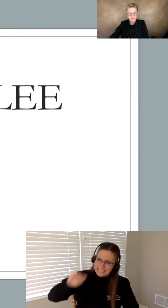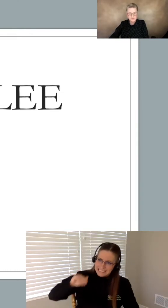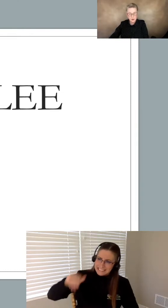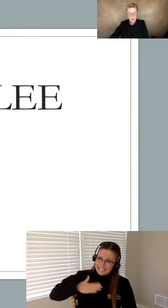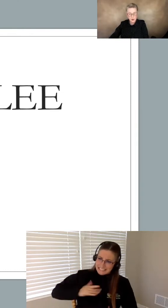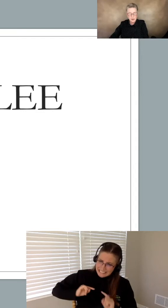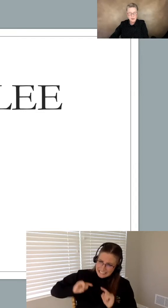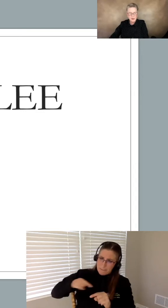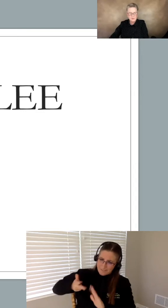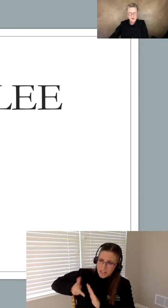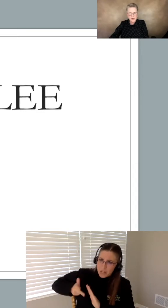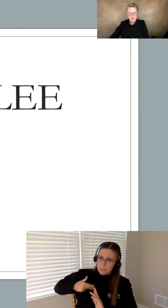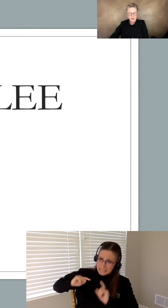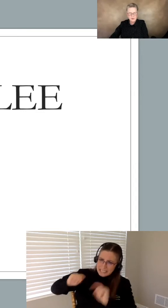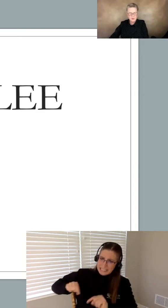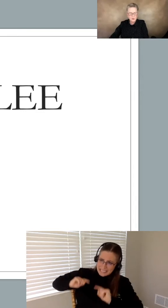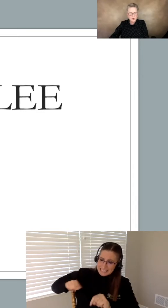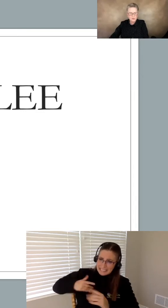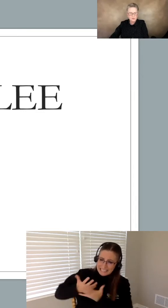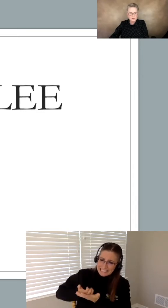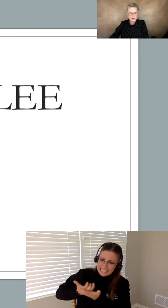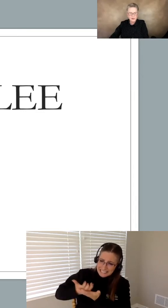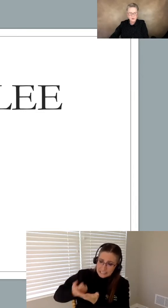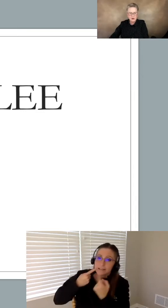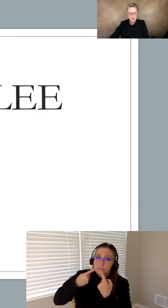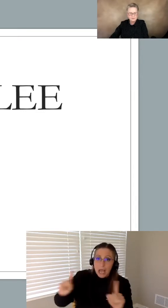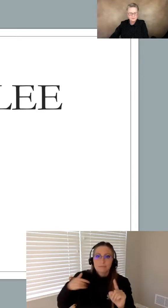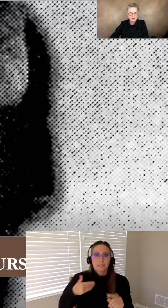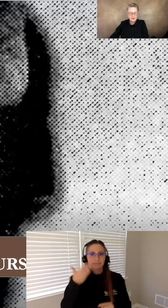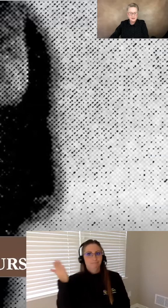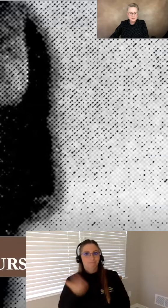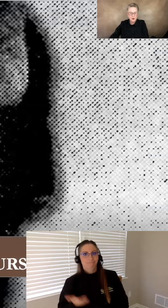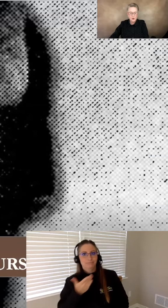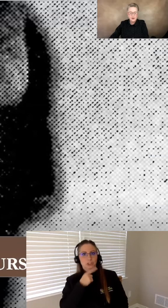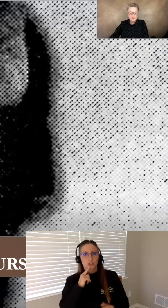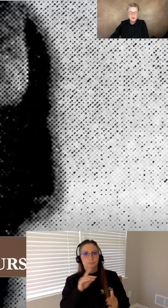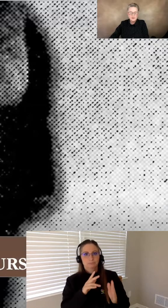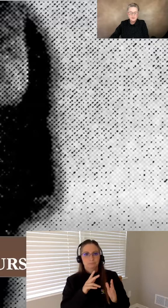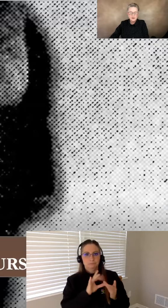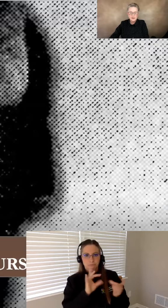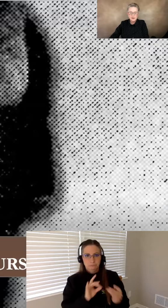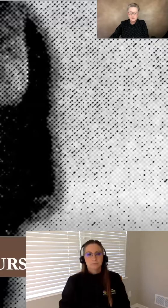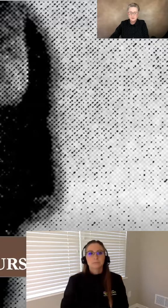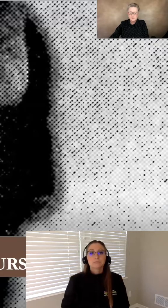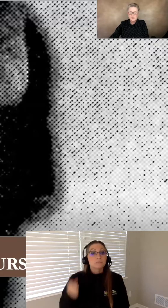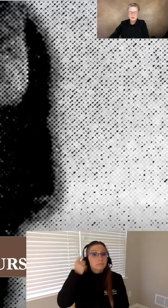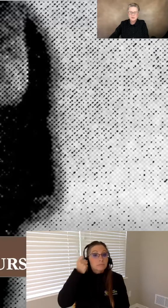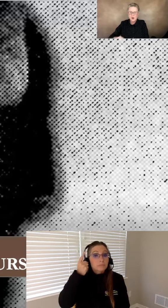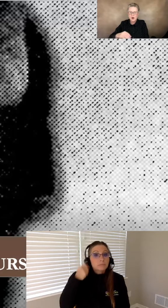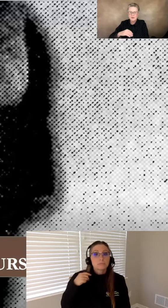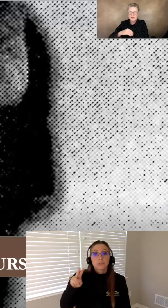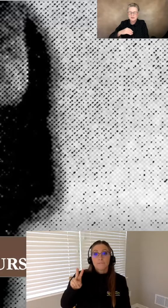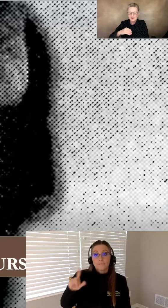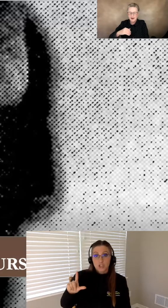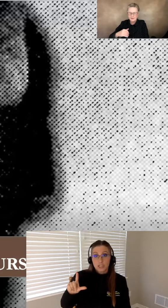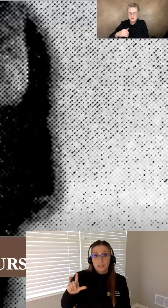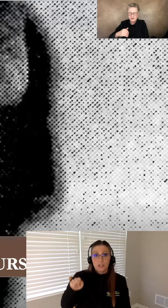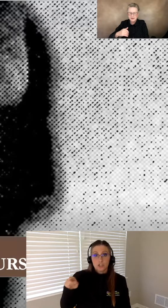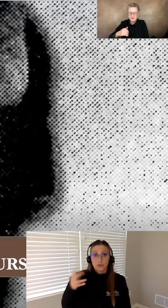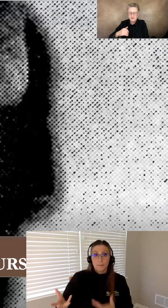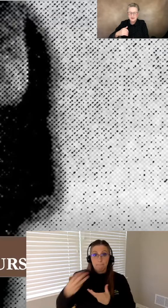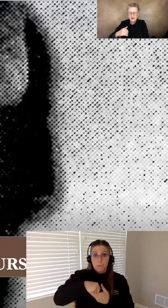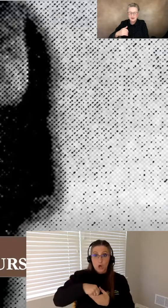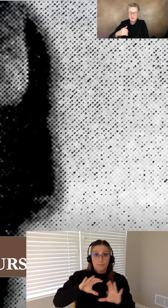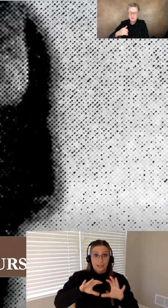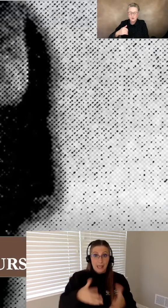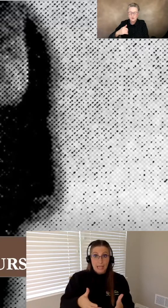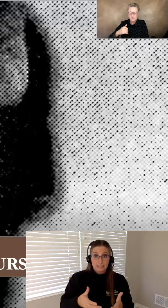film her and finally, we were able to, but here we go, so Virginia was part of this class that they